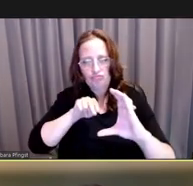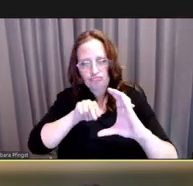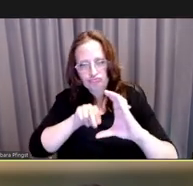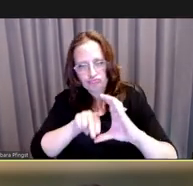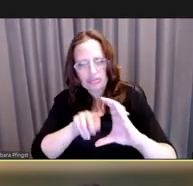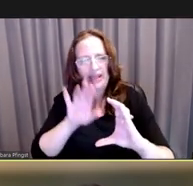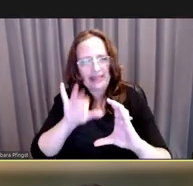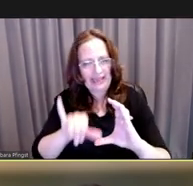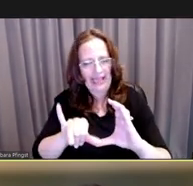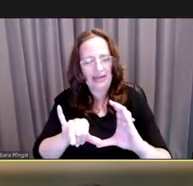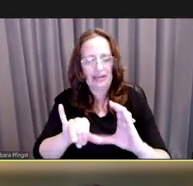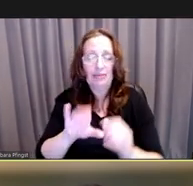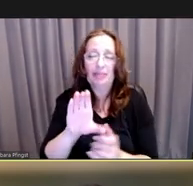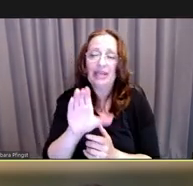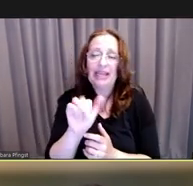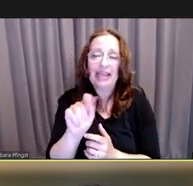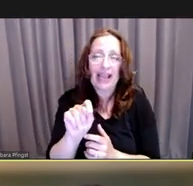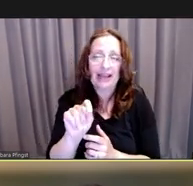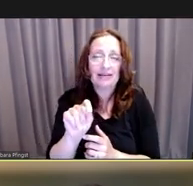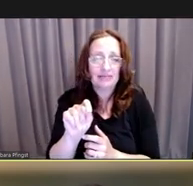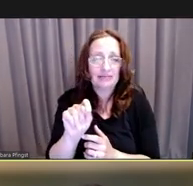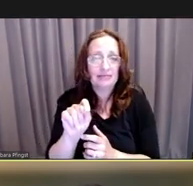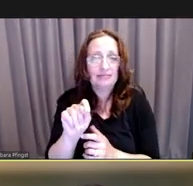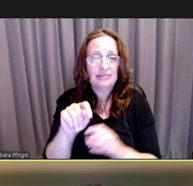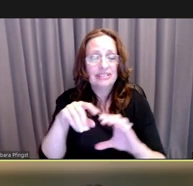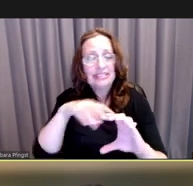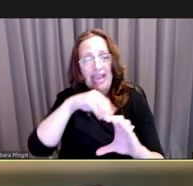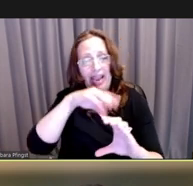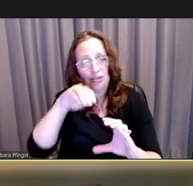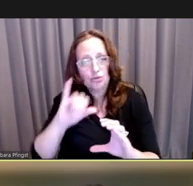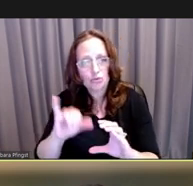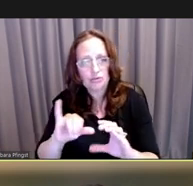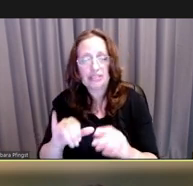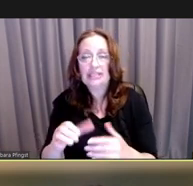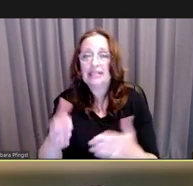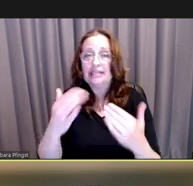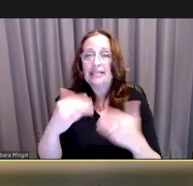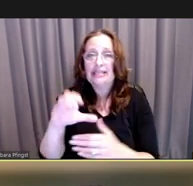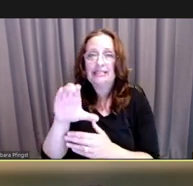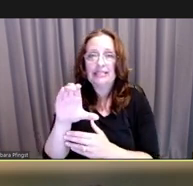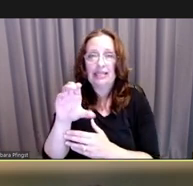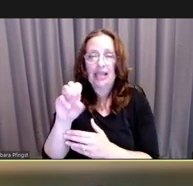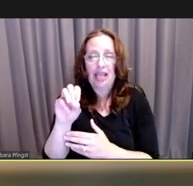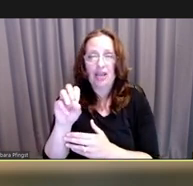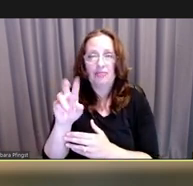We'll talk about CMV testing and what that involves and how you can use that to help